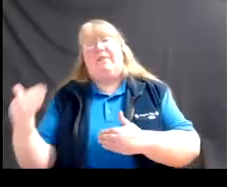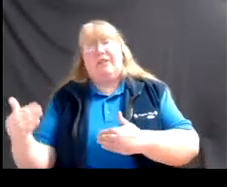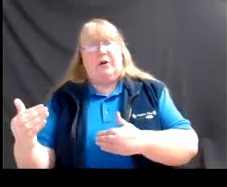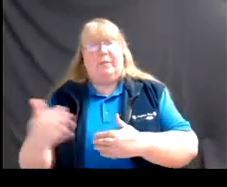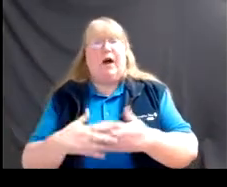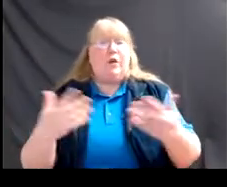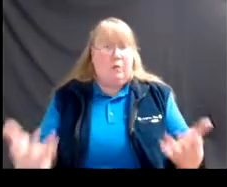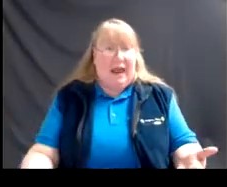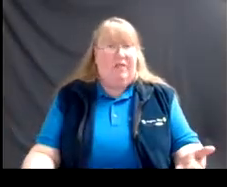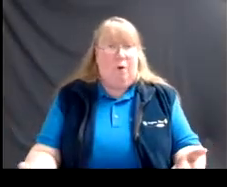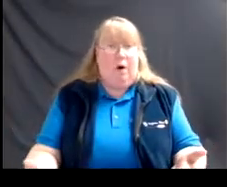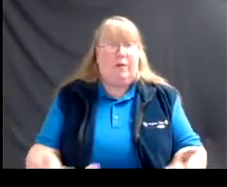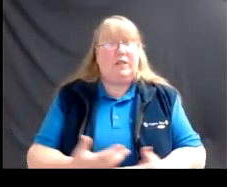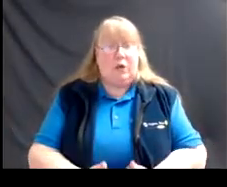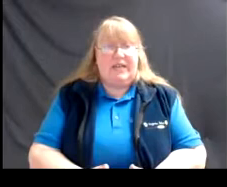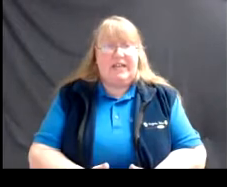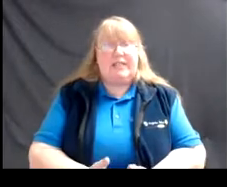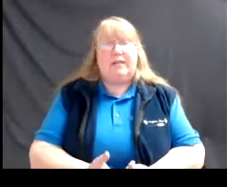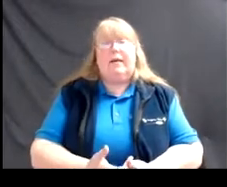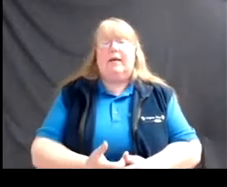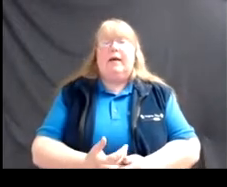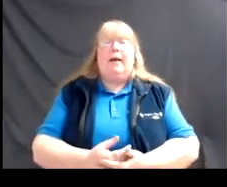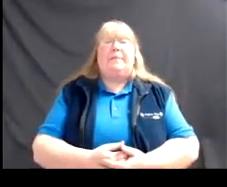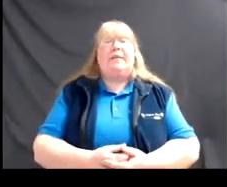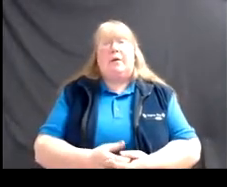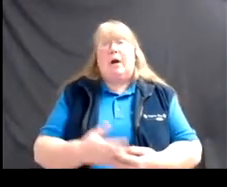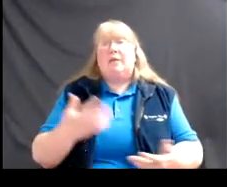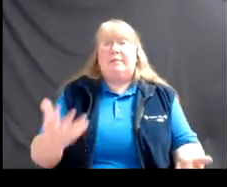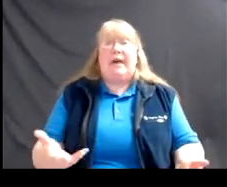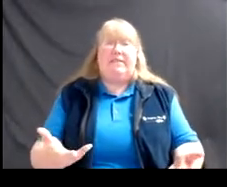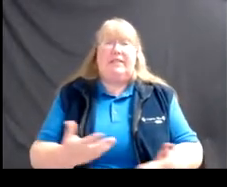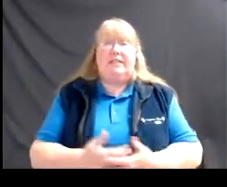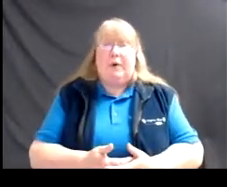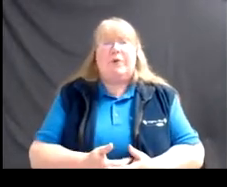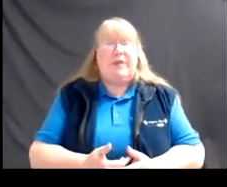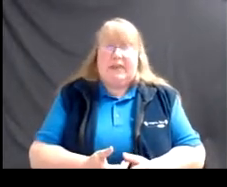certain amount you pay for the service, but there are some benefits to both of these.